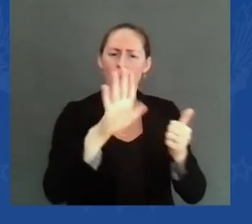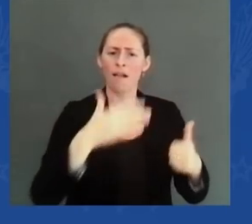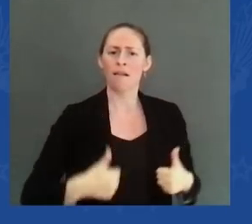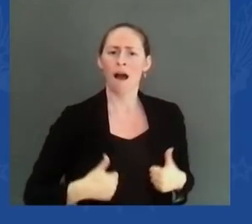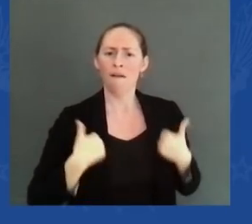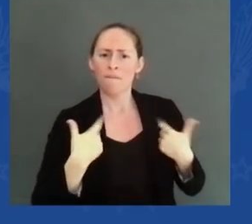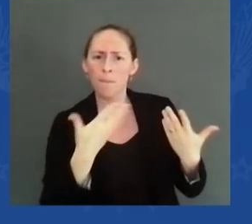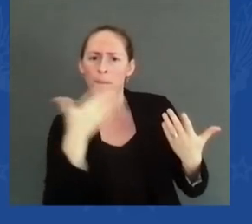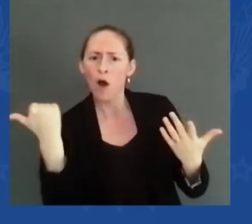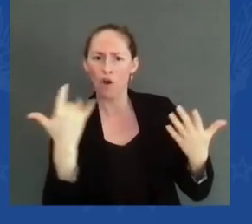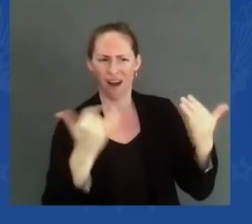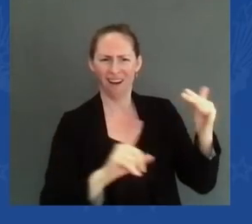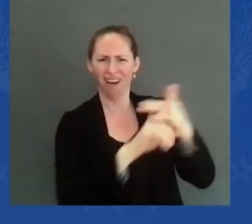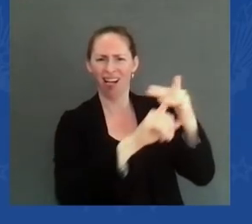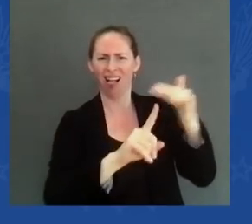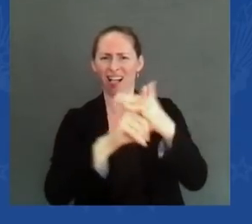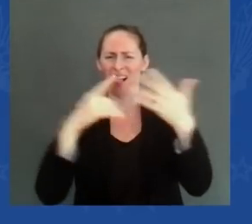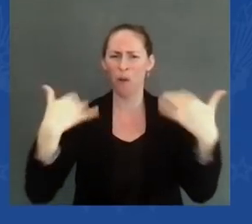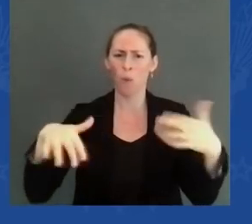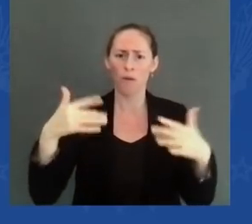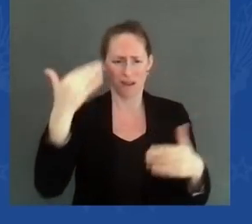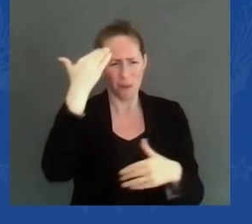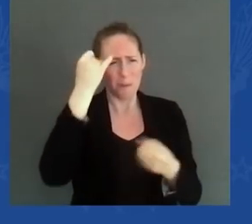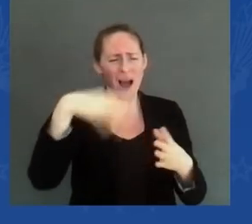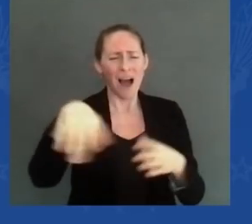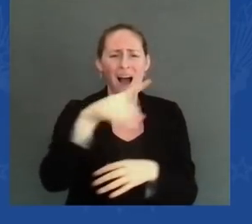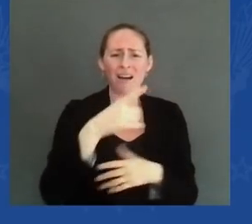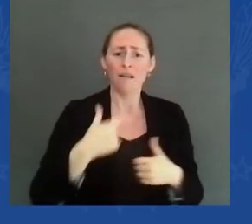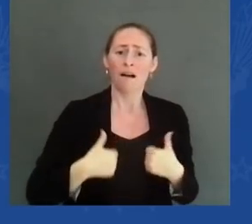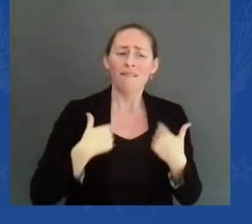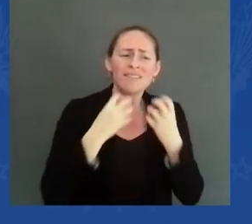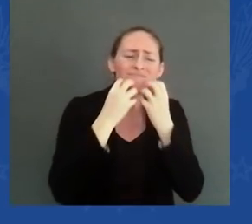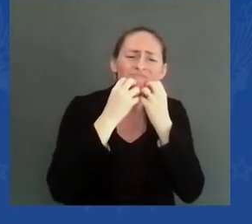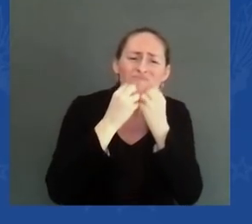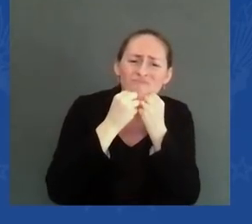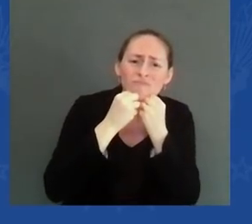and all the other effected communities to know that people that we represent,